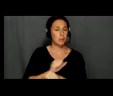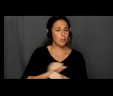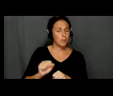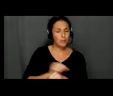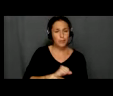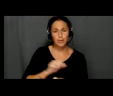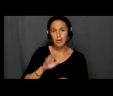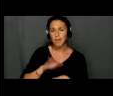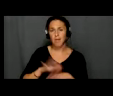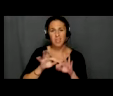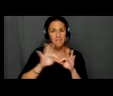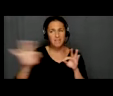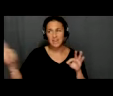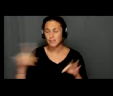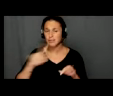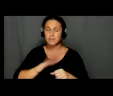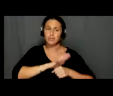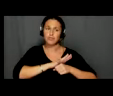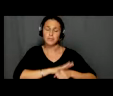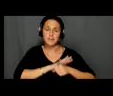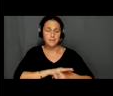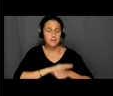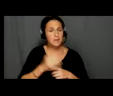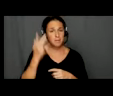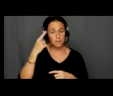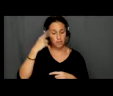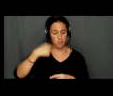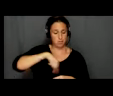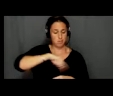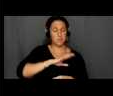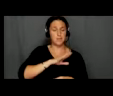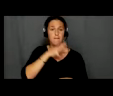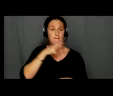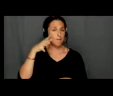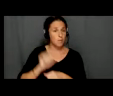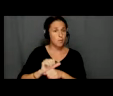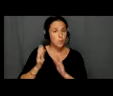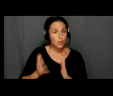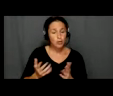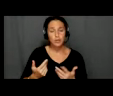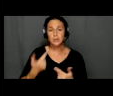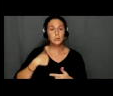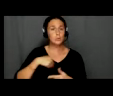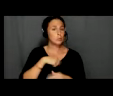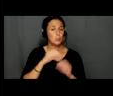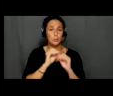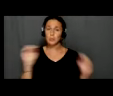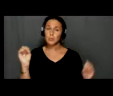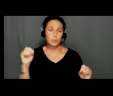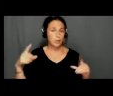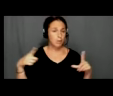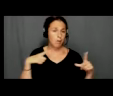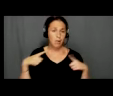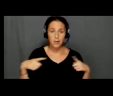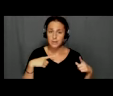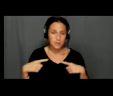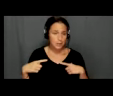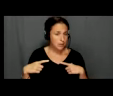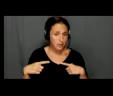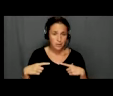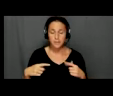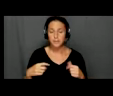farmworkers, we don't have any holidays, there are no days, when it's